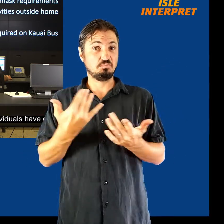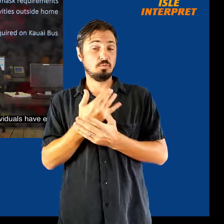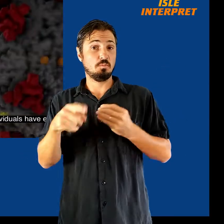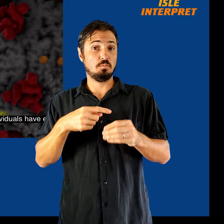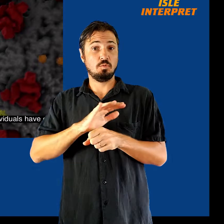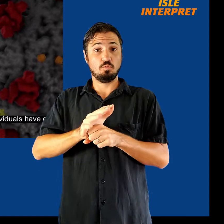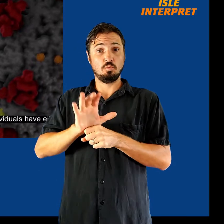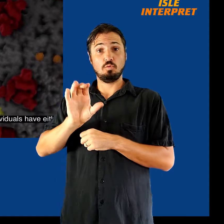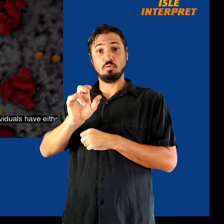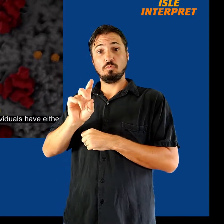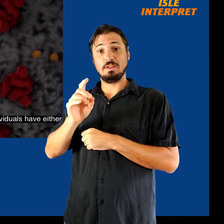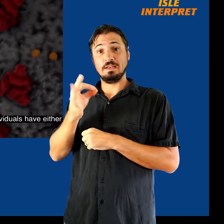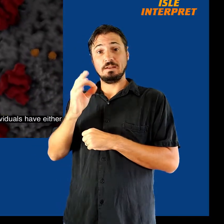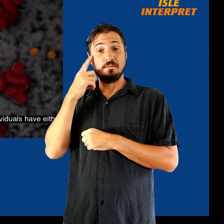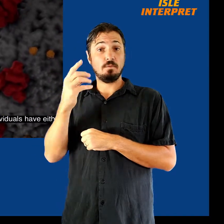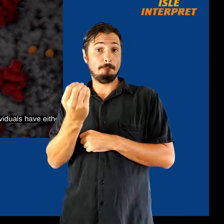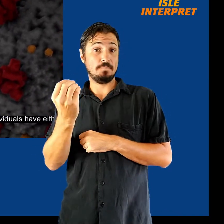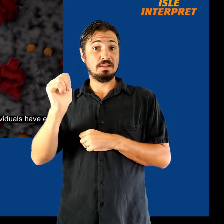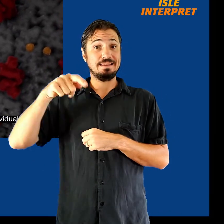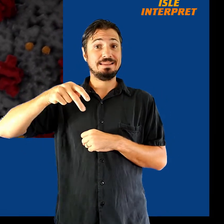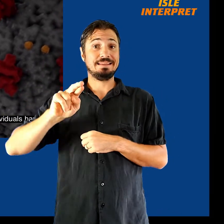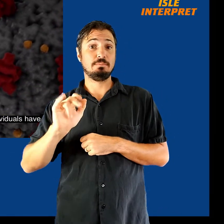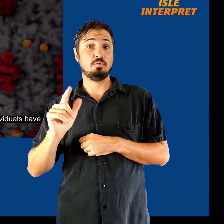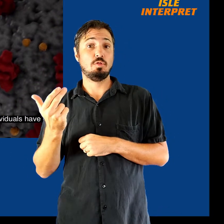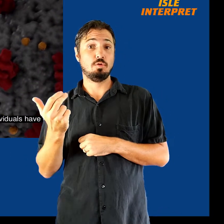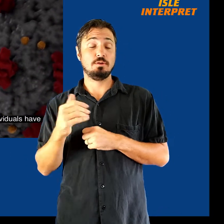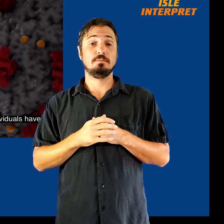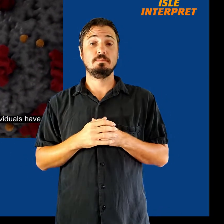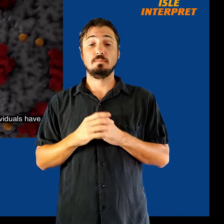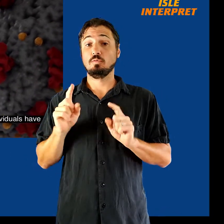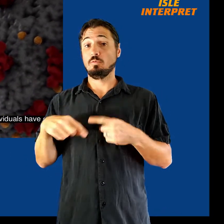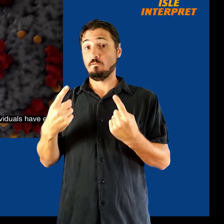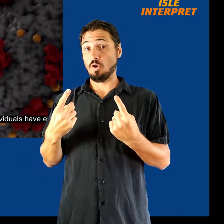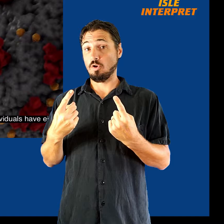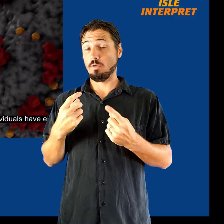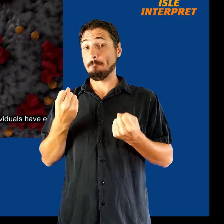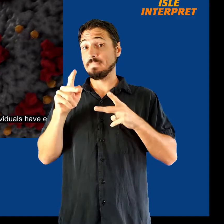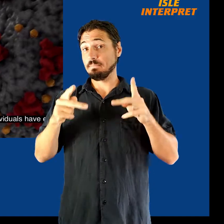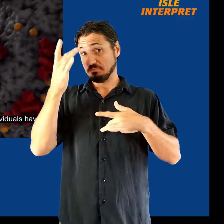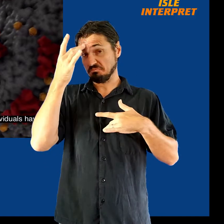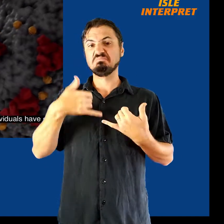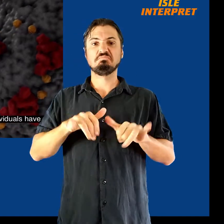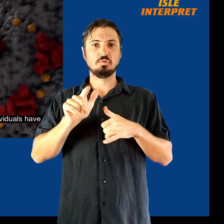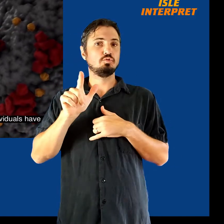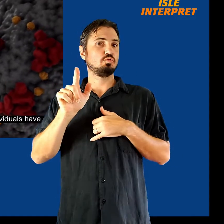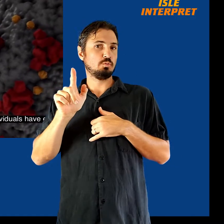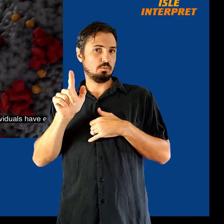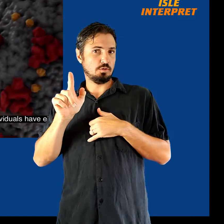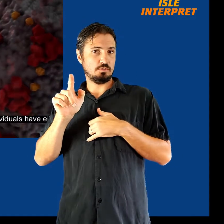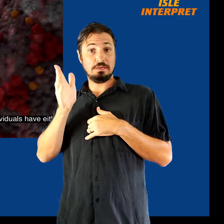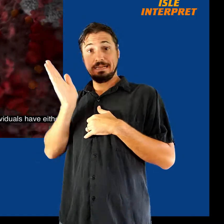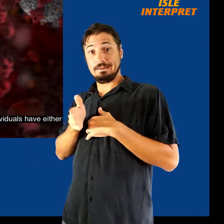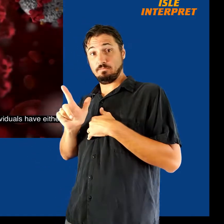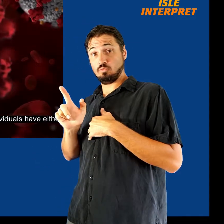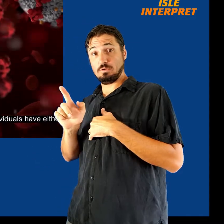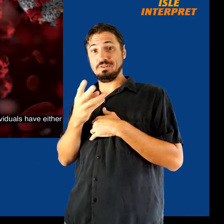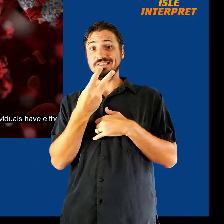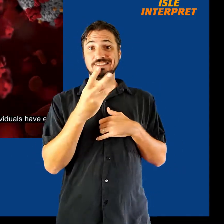The number of total confirmed cases remains at 21. Of those 21 cases, 16 individuals have either recovered or returned to their home on the mainland.